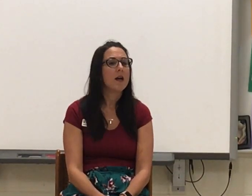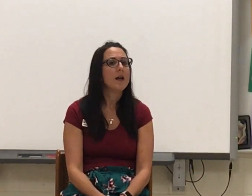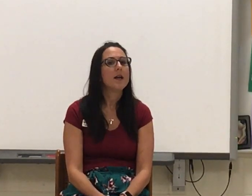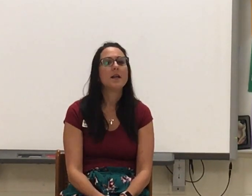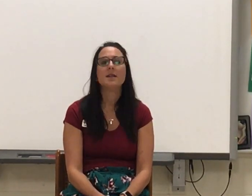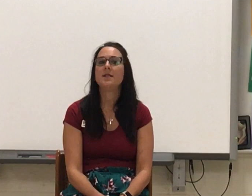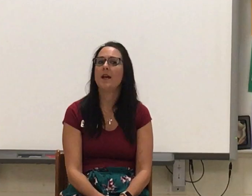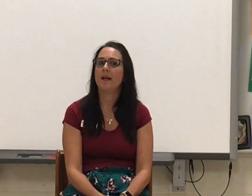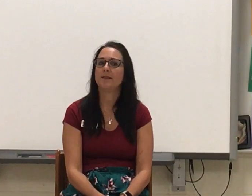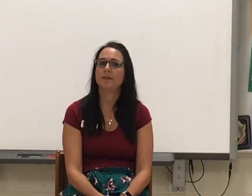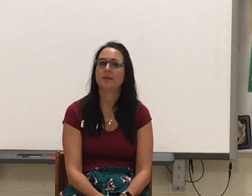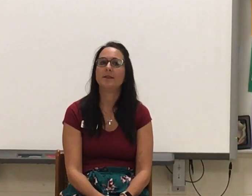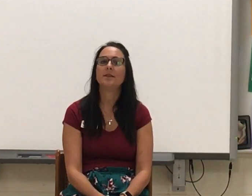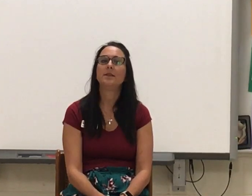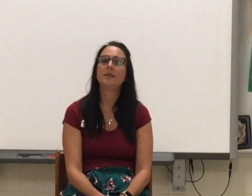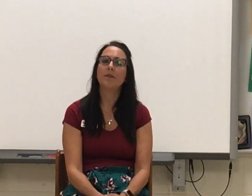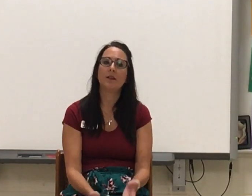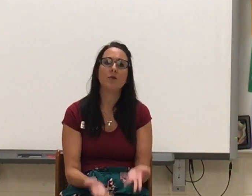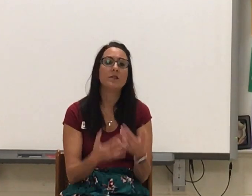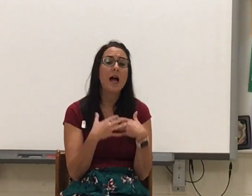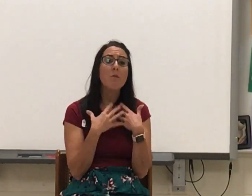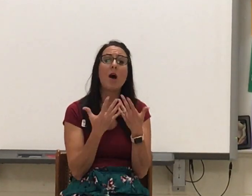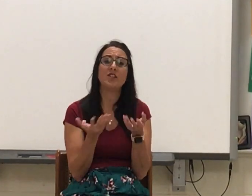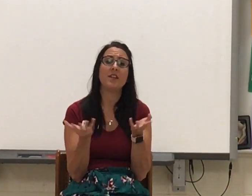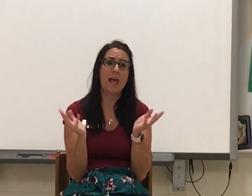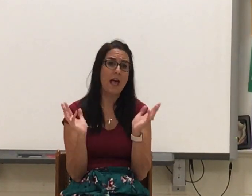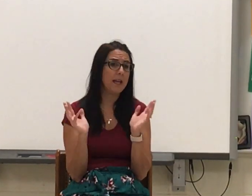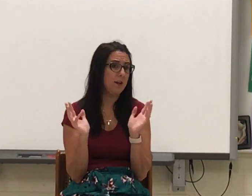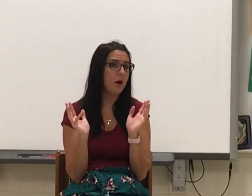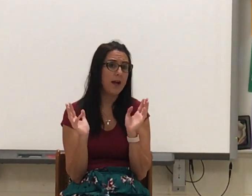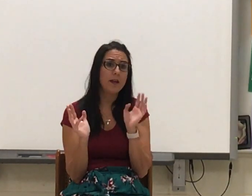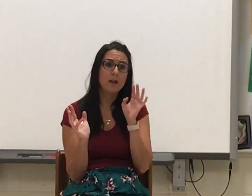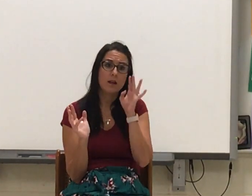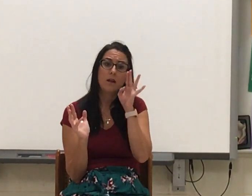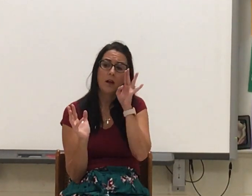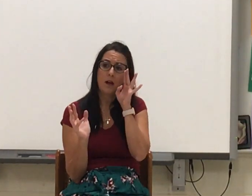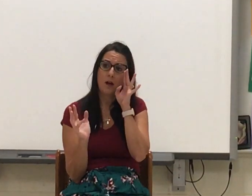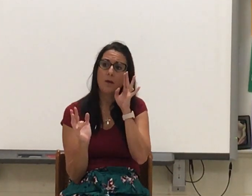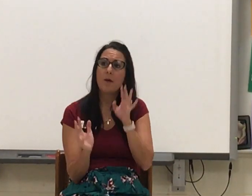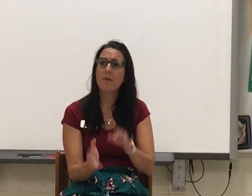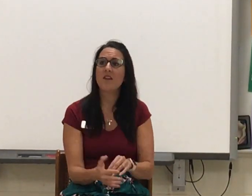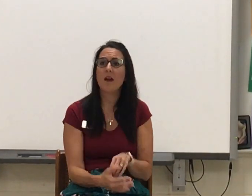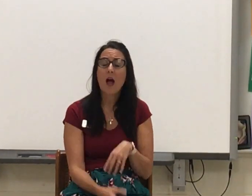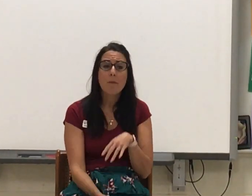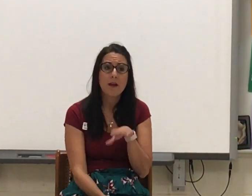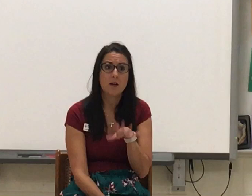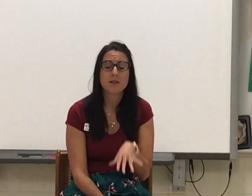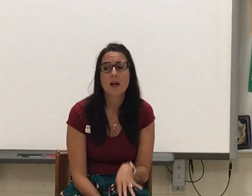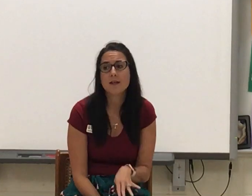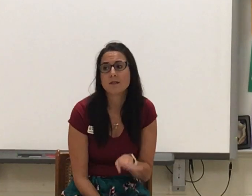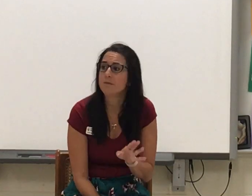Student: Your facial expressions... Yes... definitely I'm watching that anyway... but to be honest guys